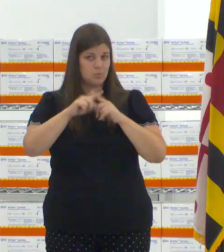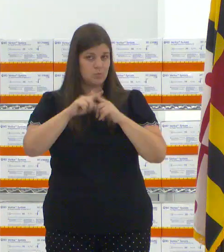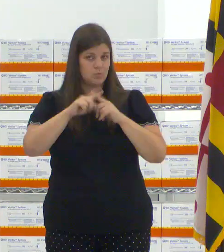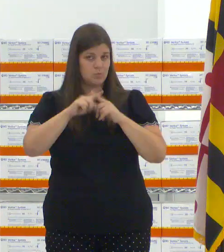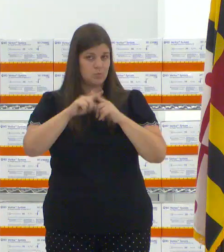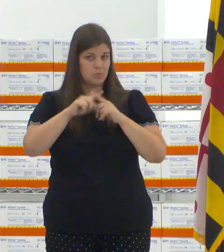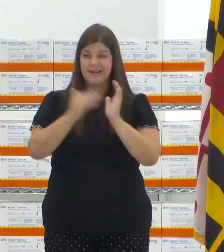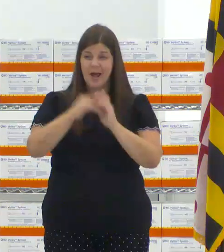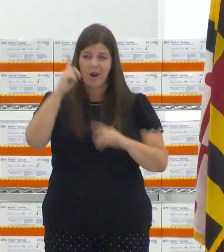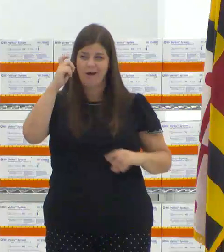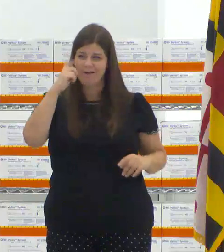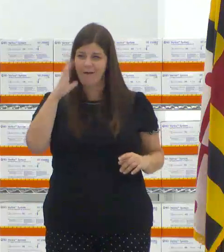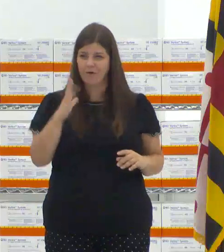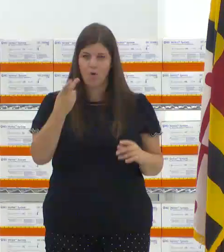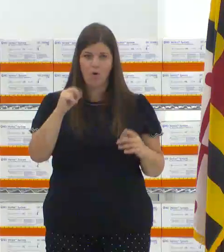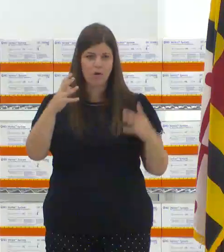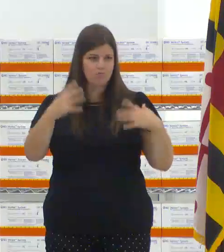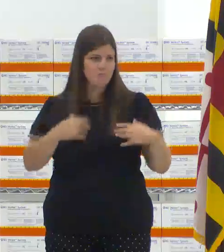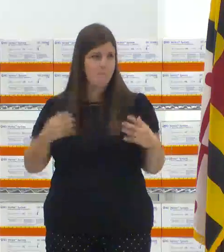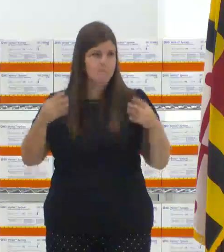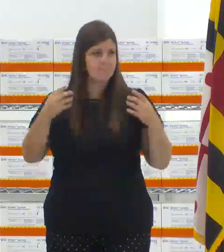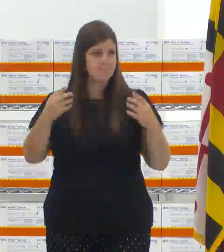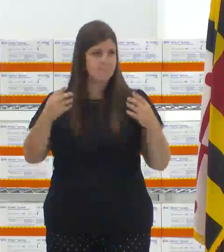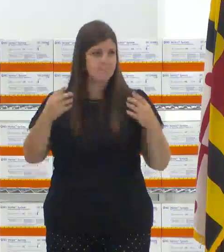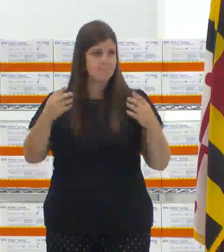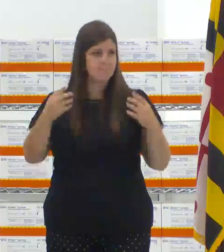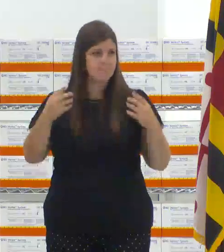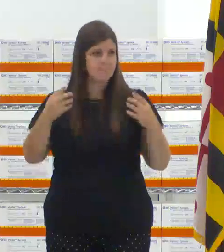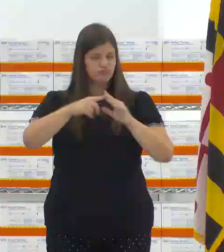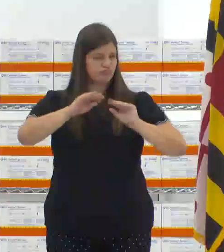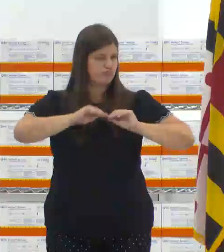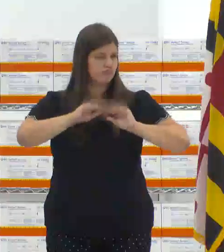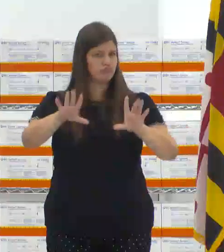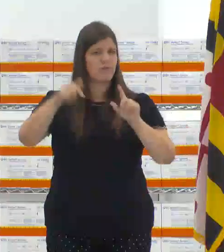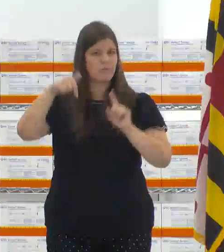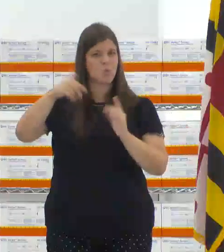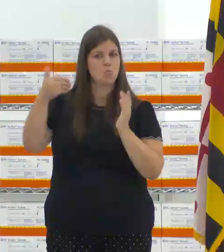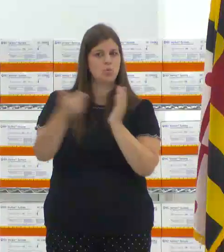This is an entirely new type of test, a screening test that can be used